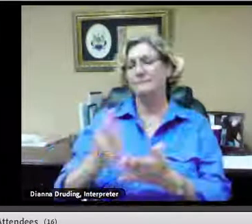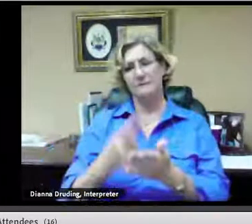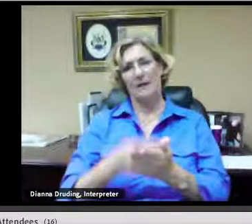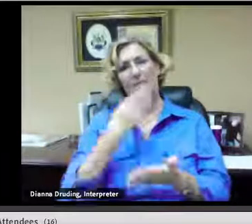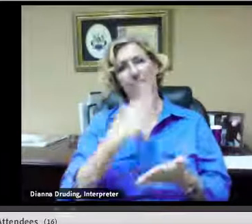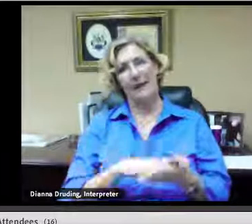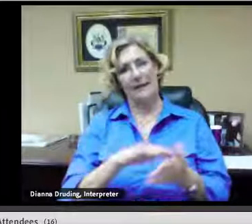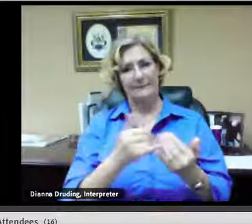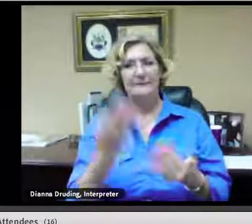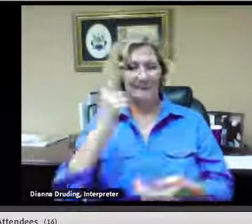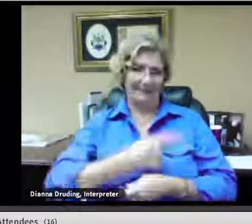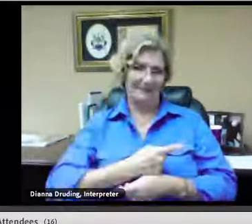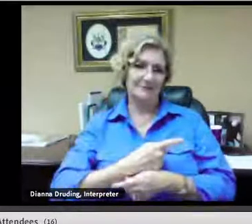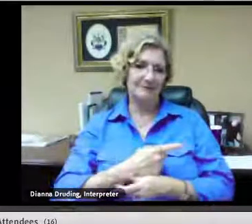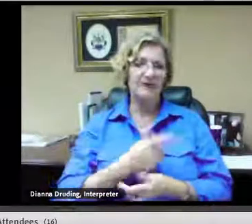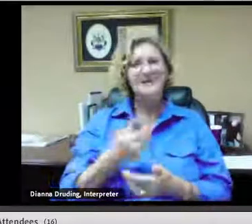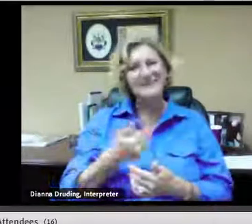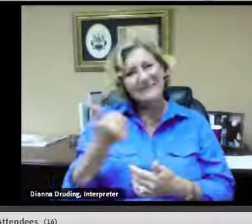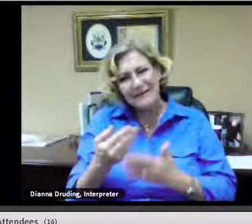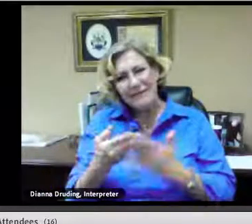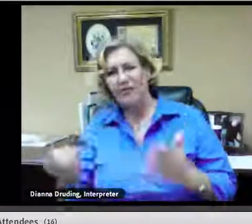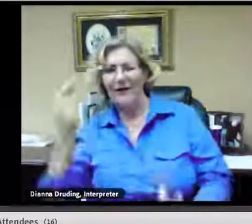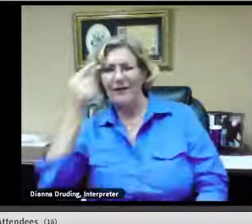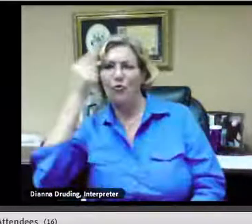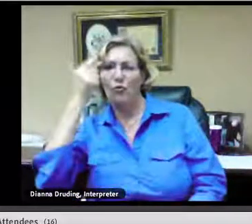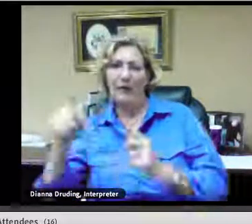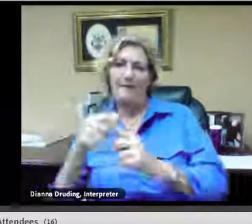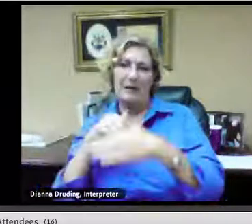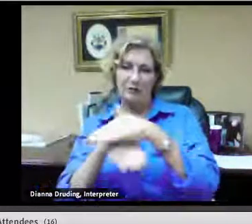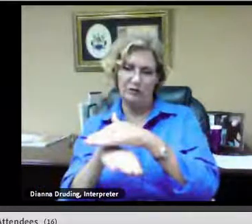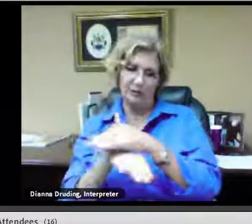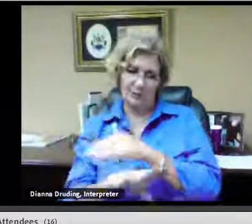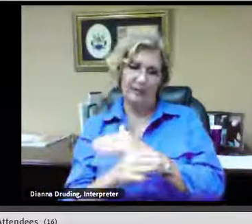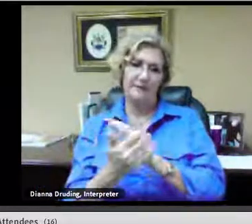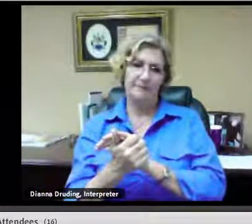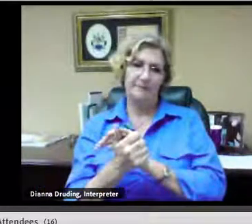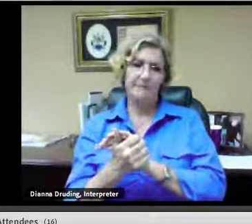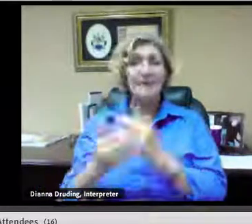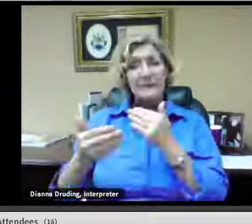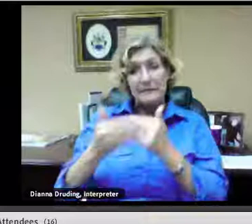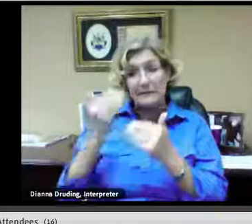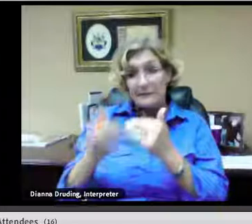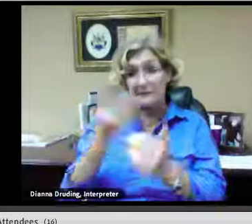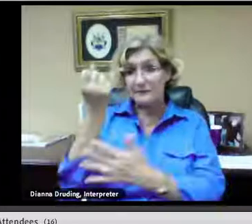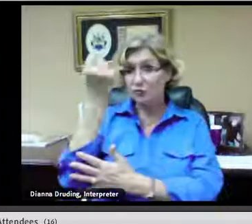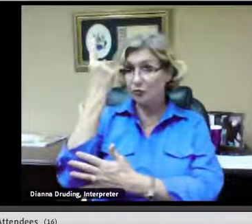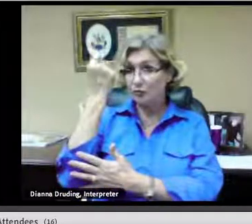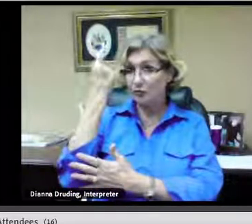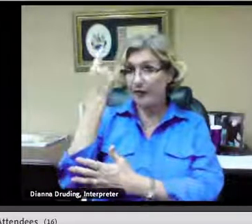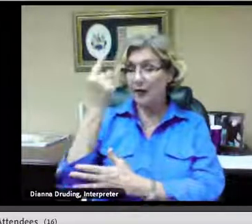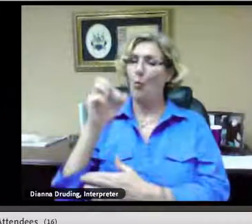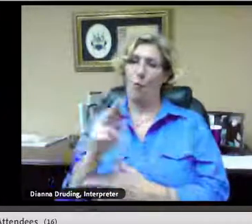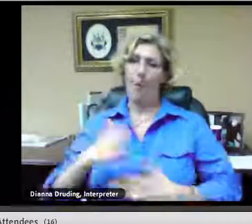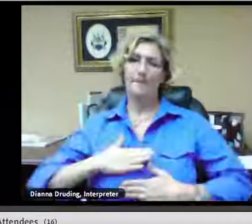to think about accessibility. Easy to understand or appreciate. You know, we're going to talk at the end a little bit